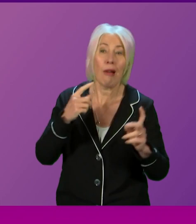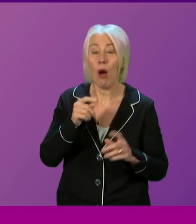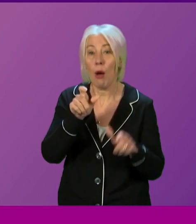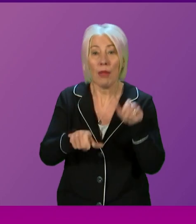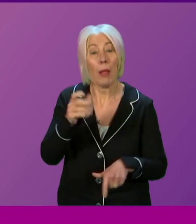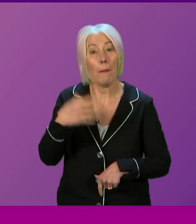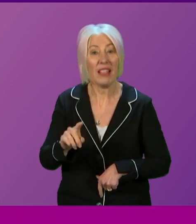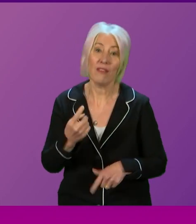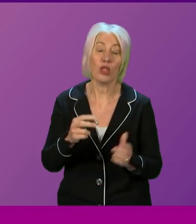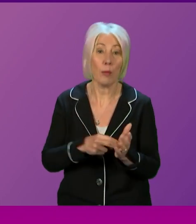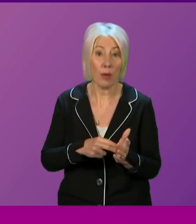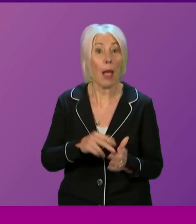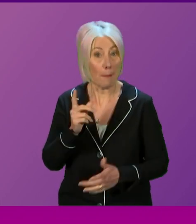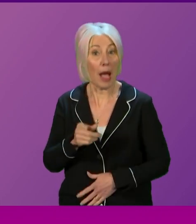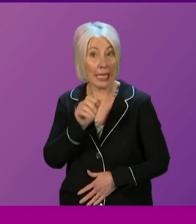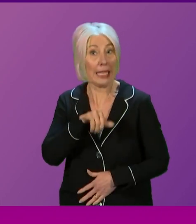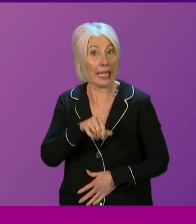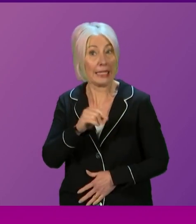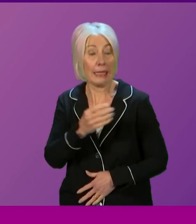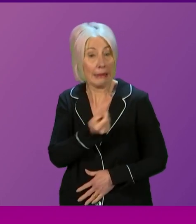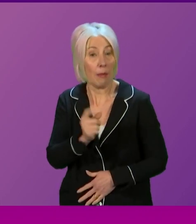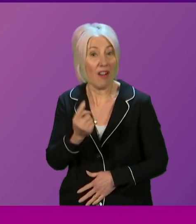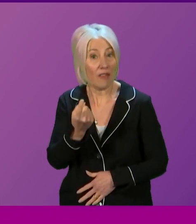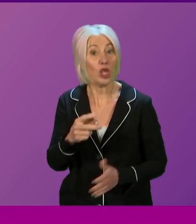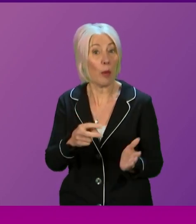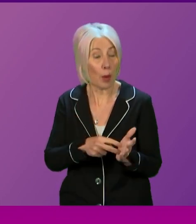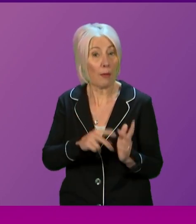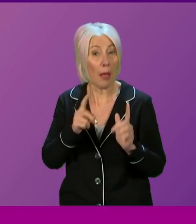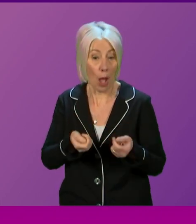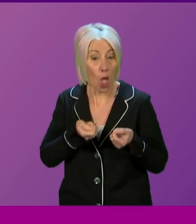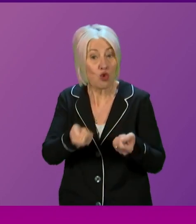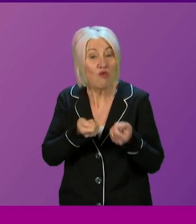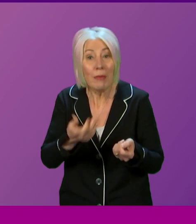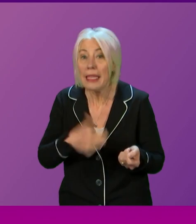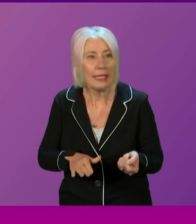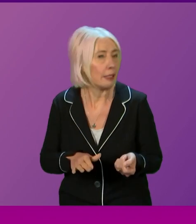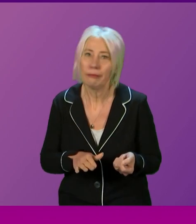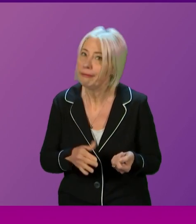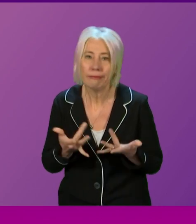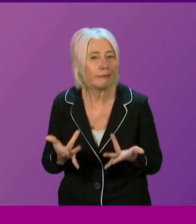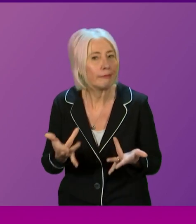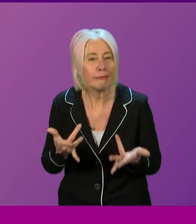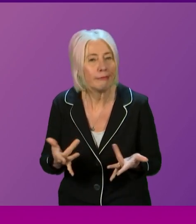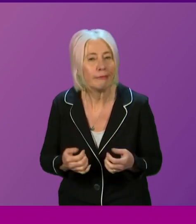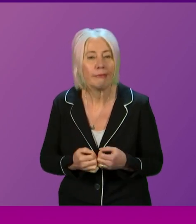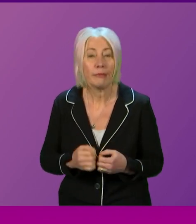however, even those who have had a first appointment are still not getting the treatment that they need. Here is just one example.